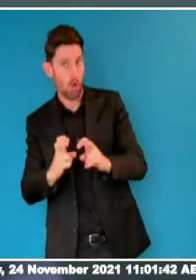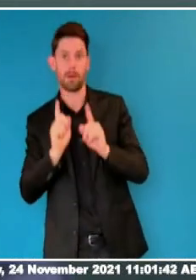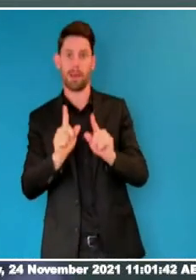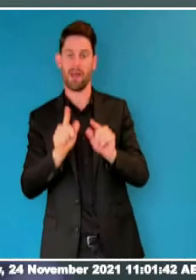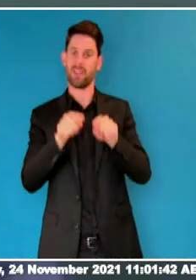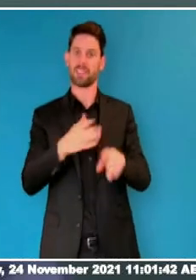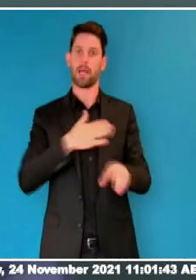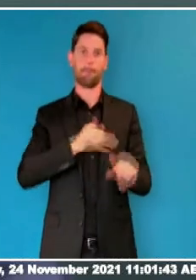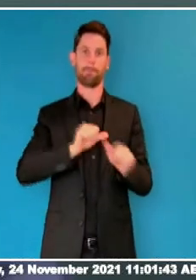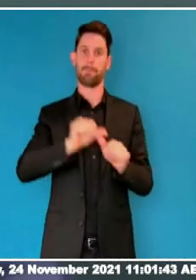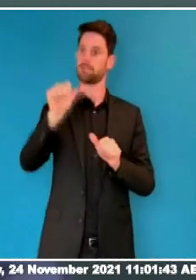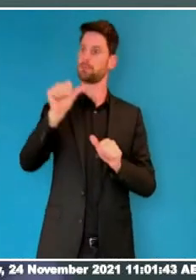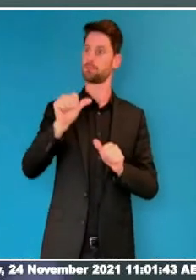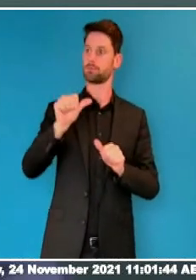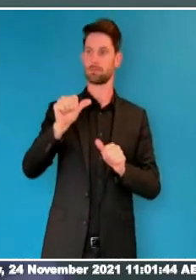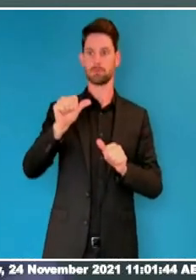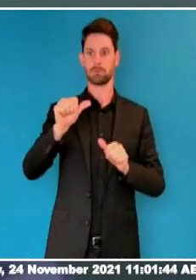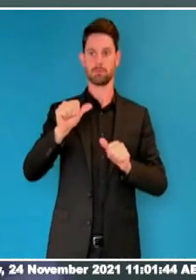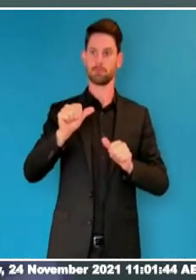attempts to provide a full answer for all of the questions.